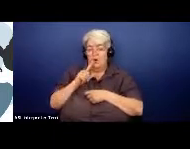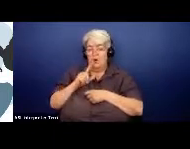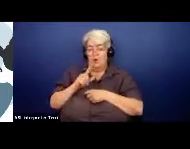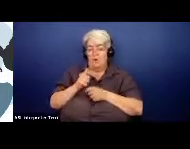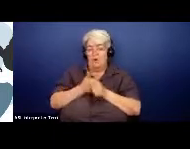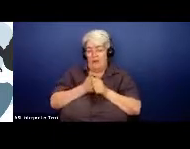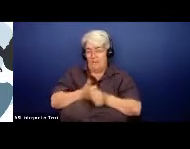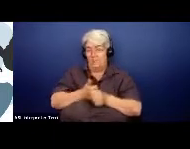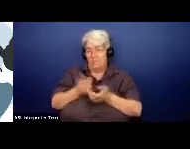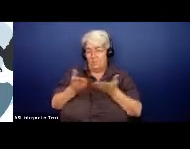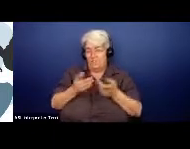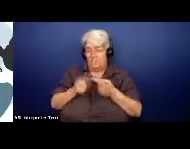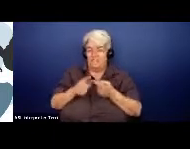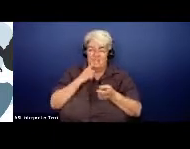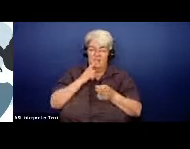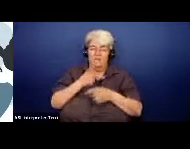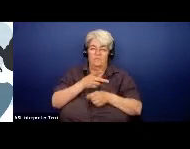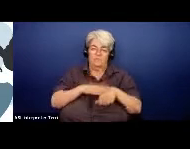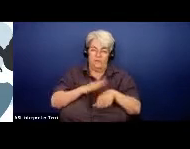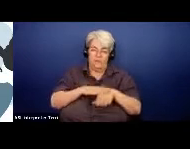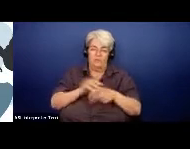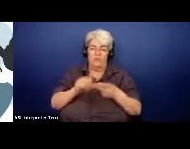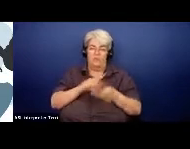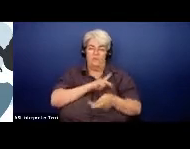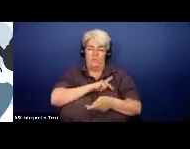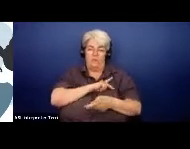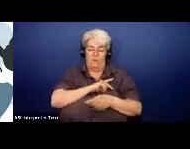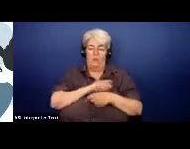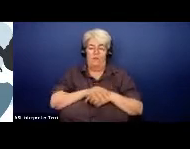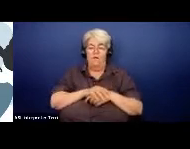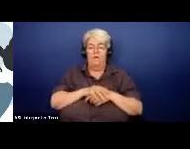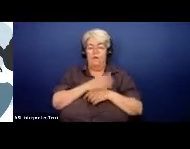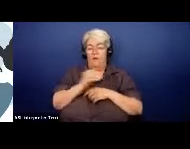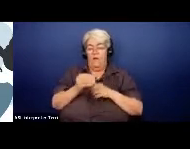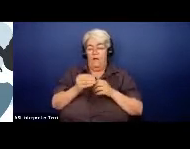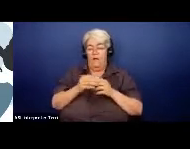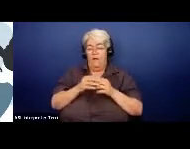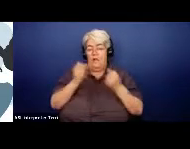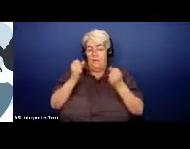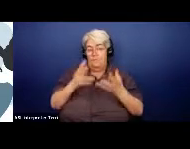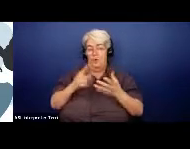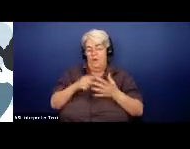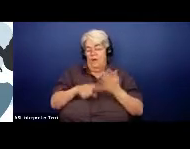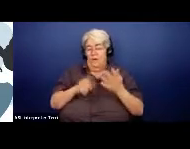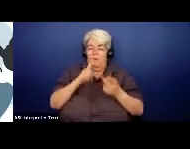are probation of parole. And most of those we'll talk about intercept five. Local jails